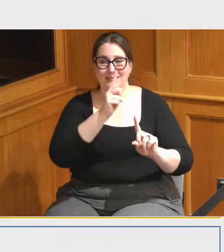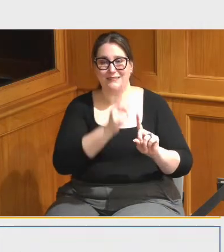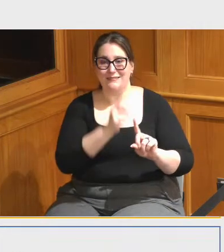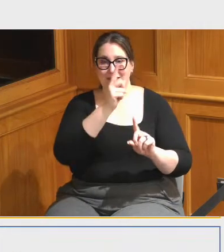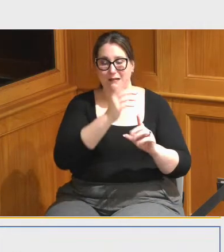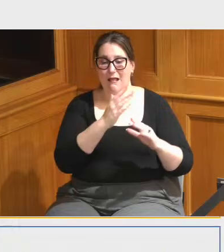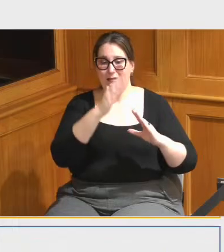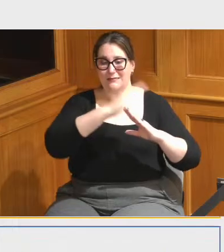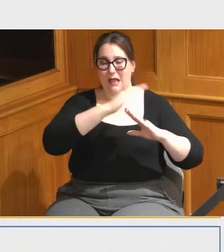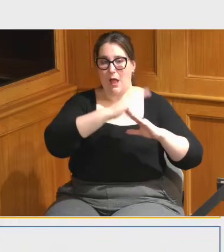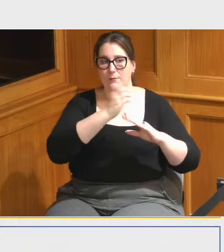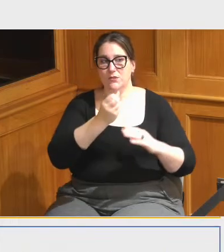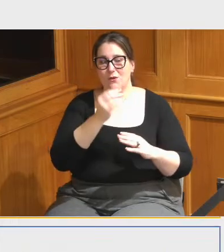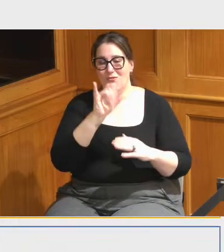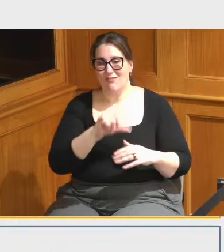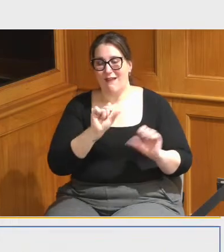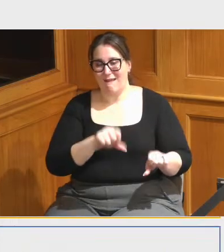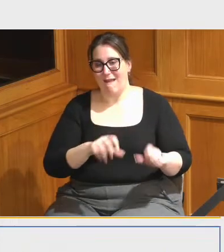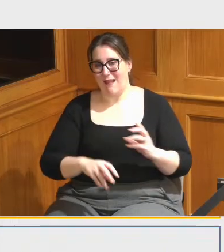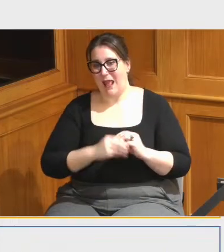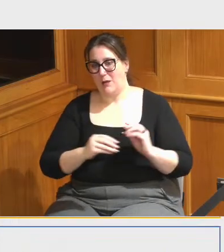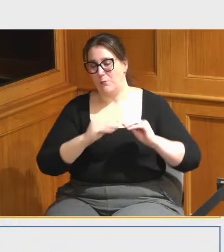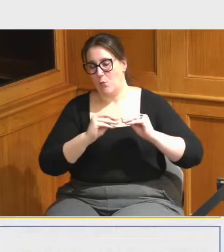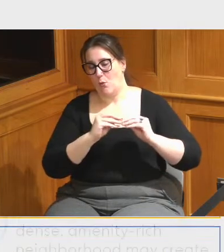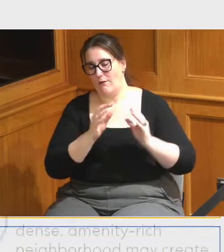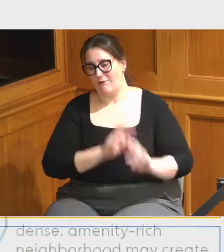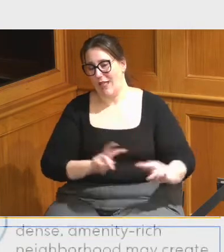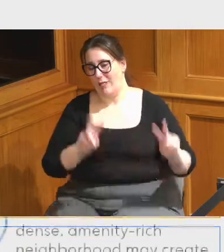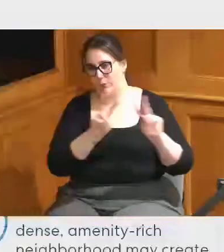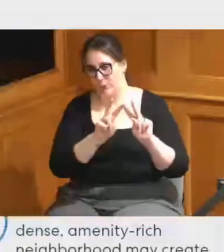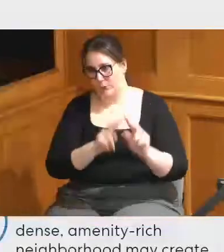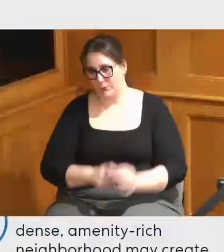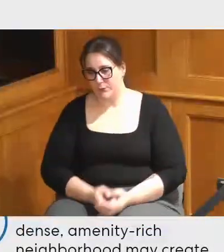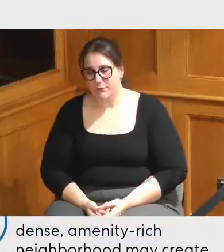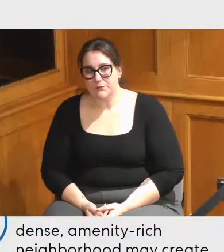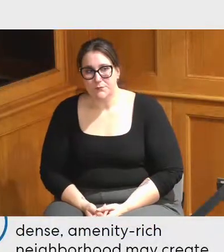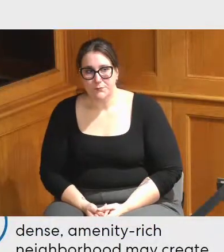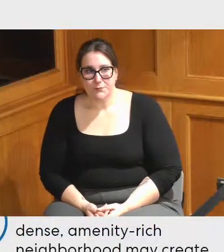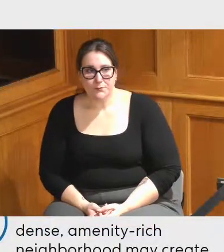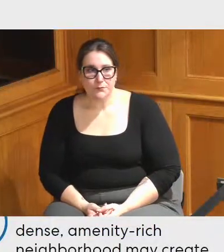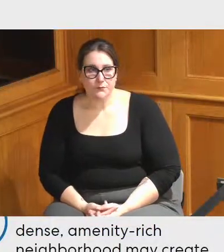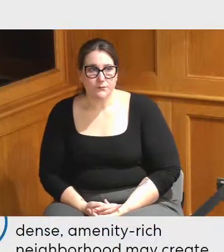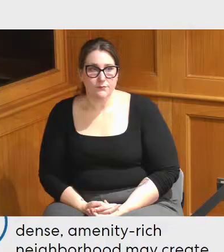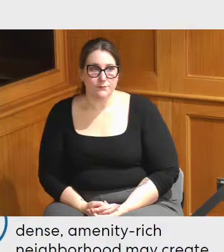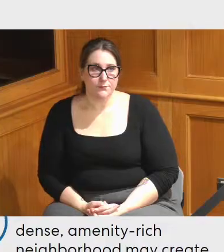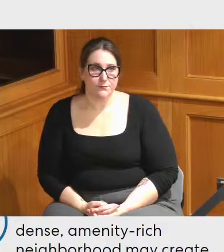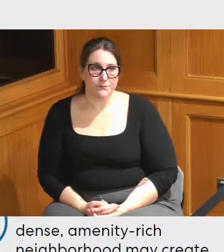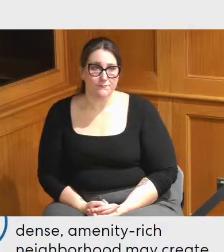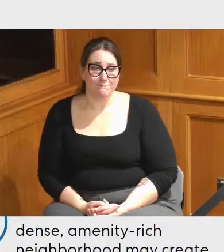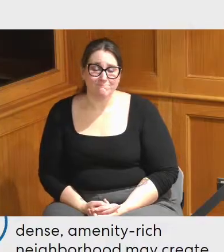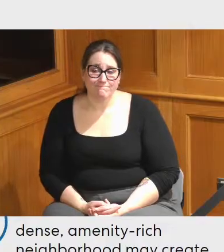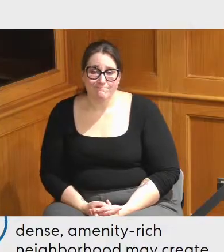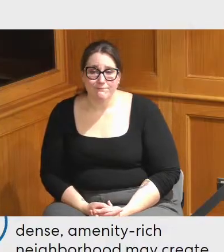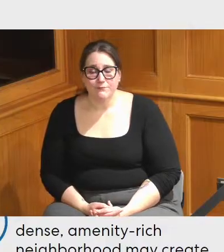placemaking component that it represents. And so there are a lot of takeaways and and a